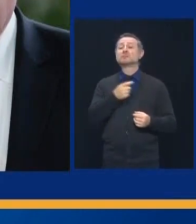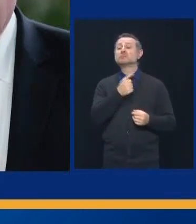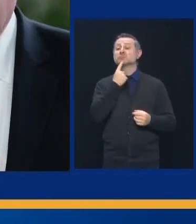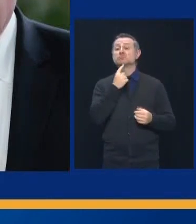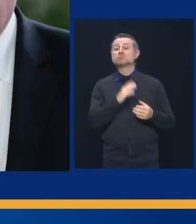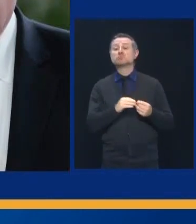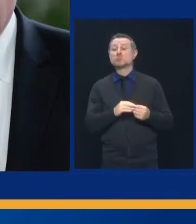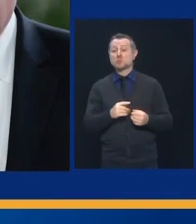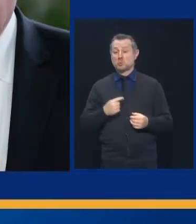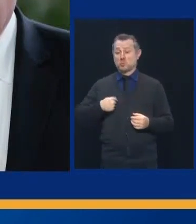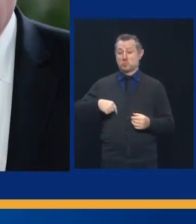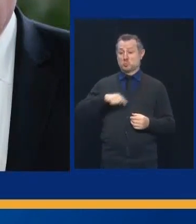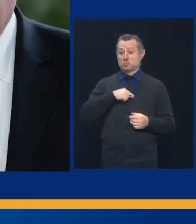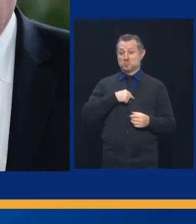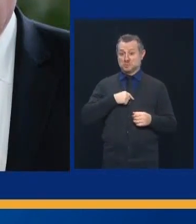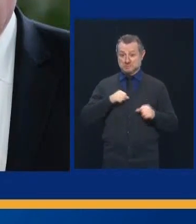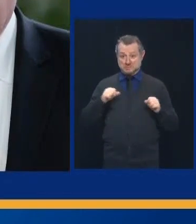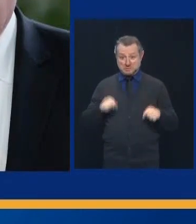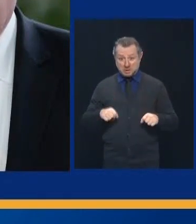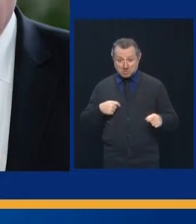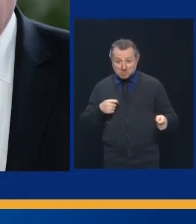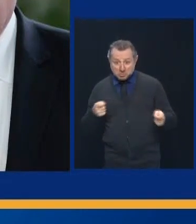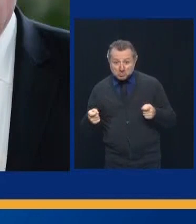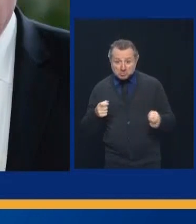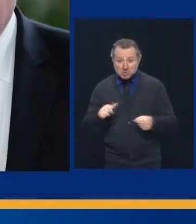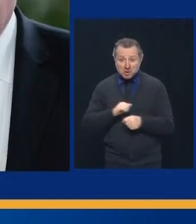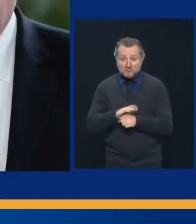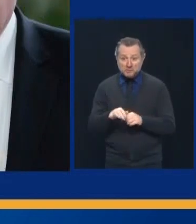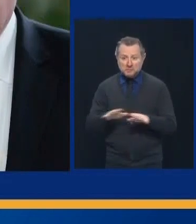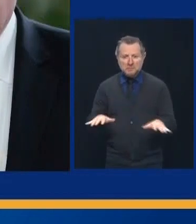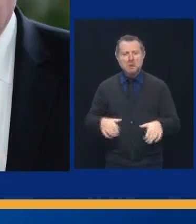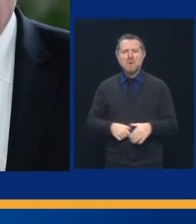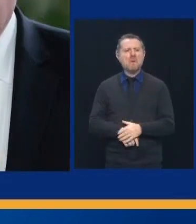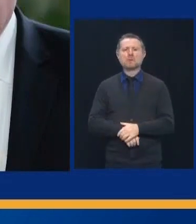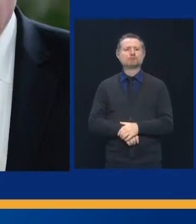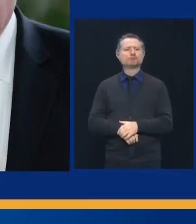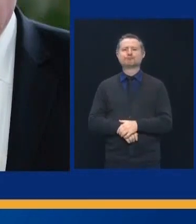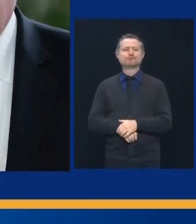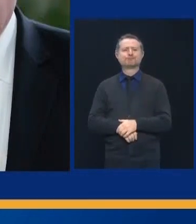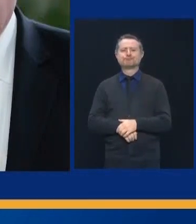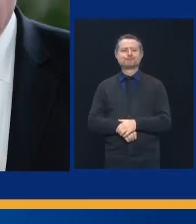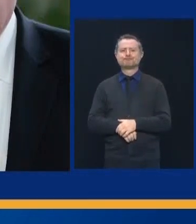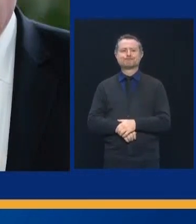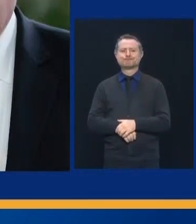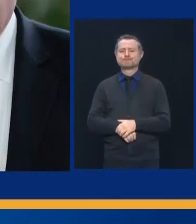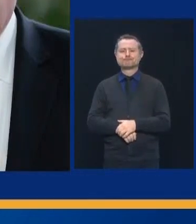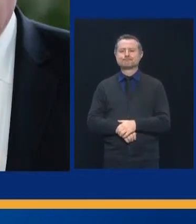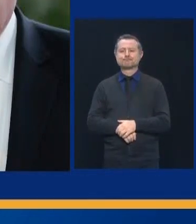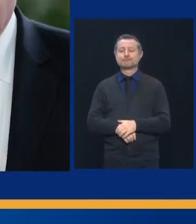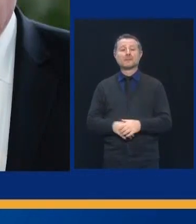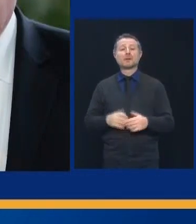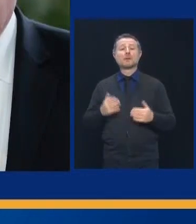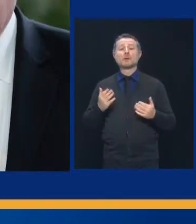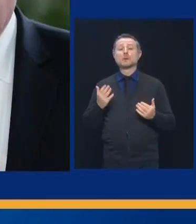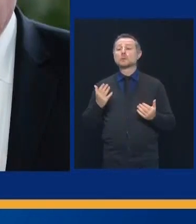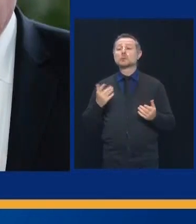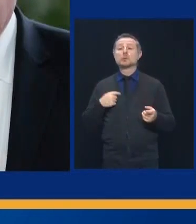TELL YOU WHAT THEY MEAN. AND THE CHIEF OF STAFF SAID, WE ARE NOTV÷ GOING TO CONTROL THE